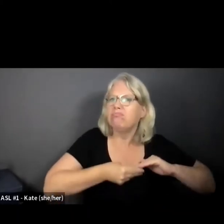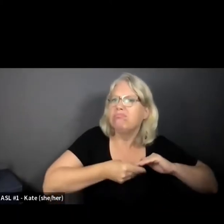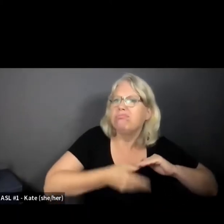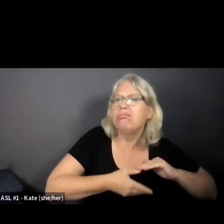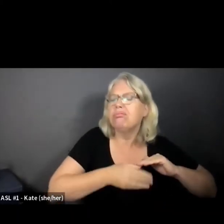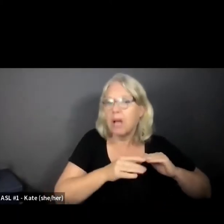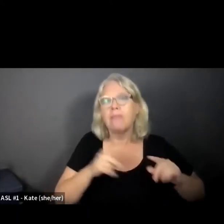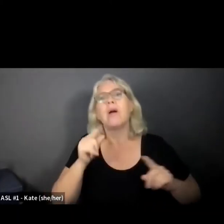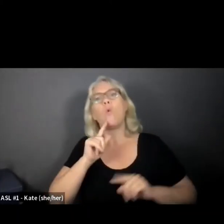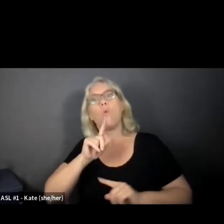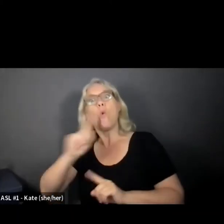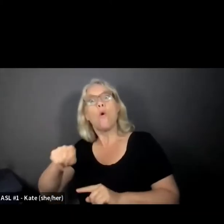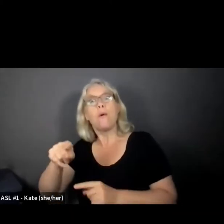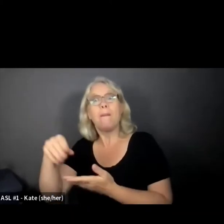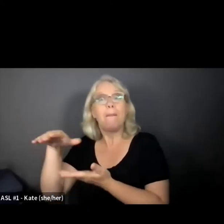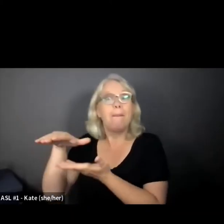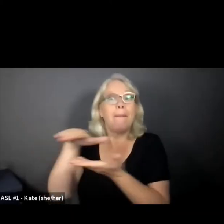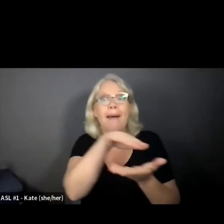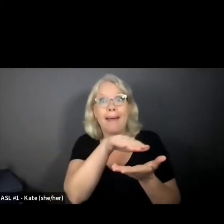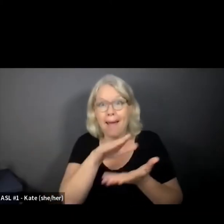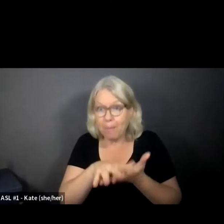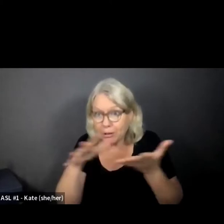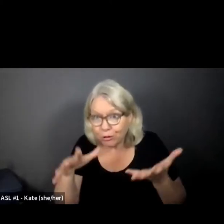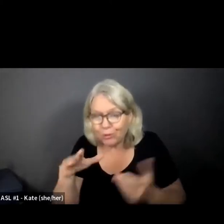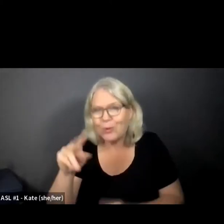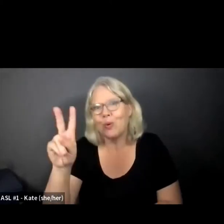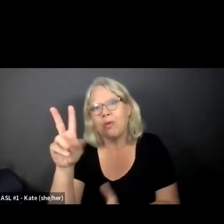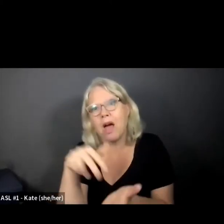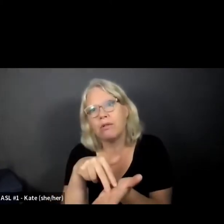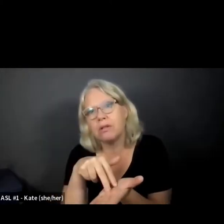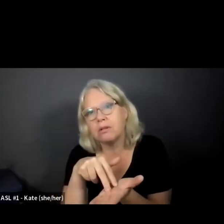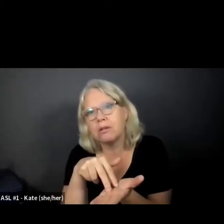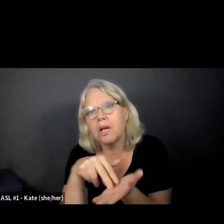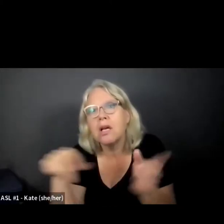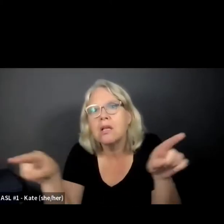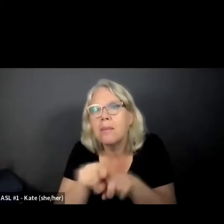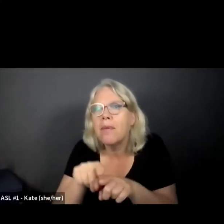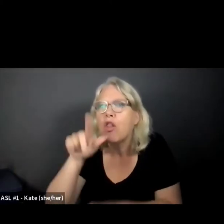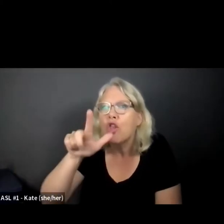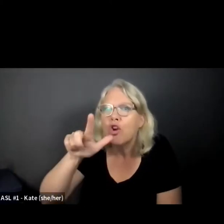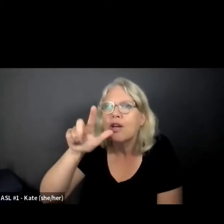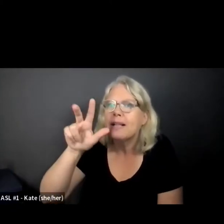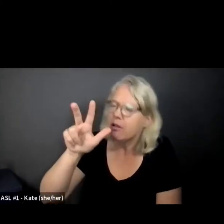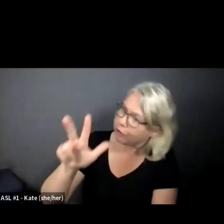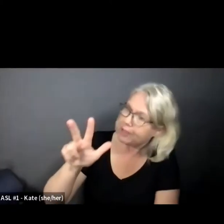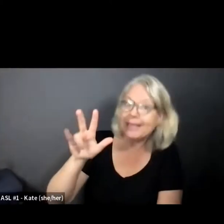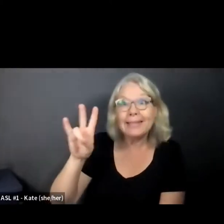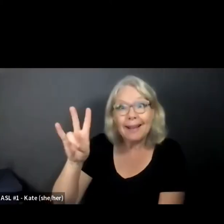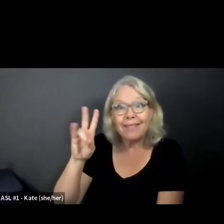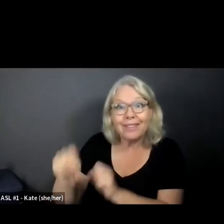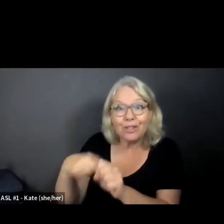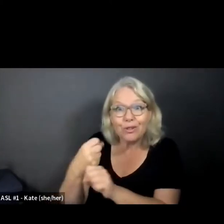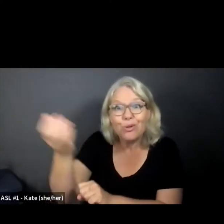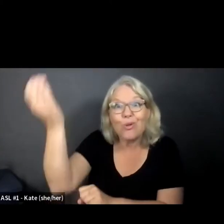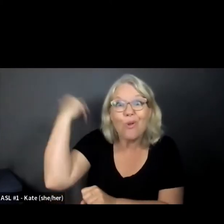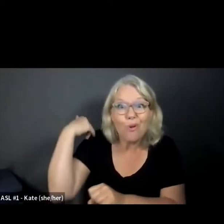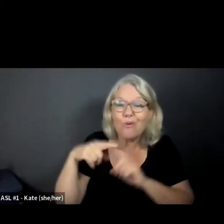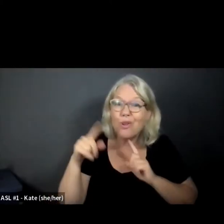REMEMBER, THAT'S THE SAME AMOUNT THAT CINDY RECEIVED 37 YEARS AGO FOR HER AWARD.